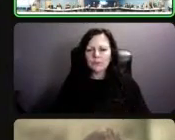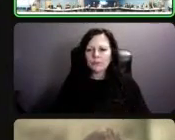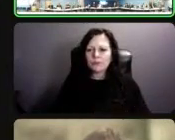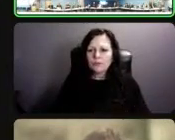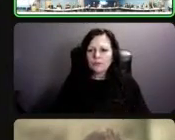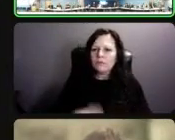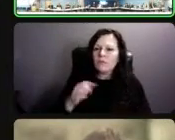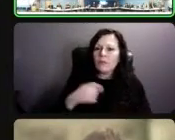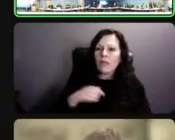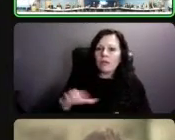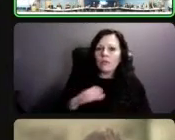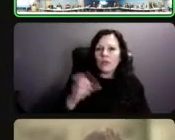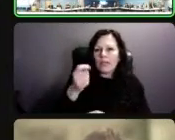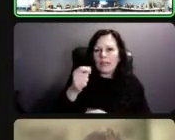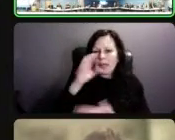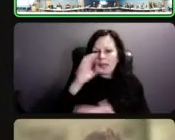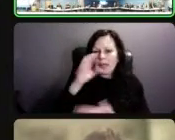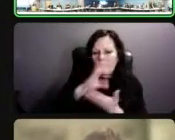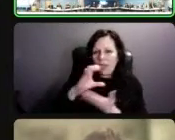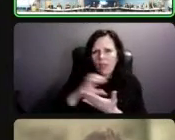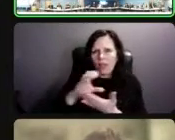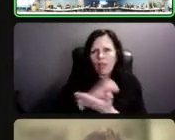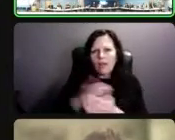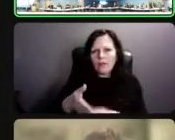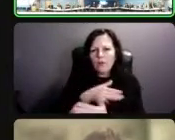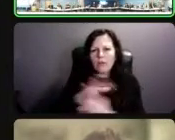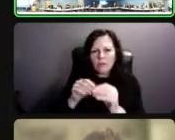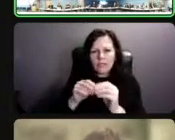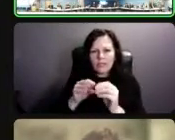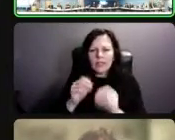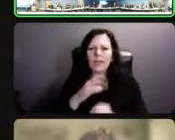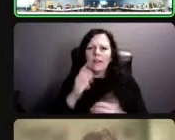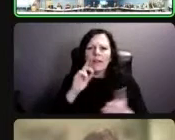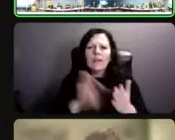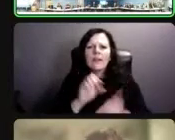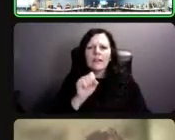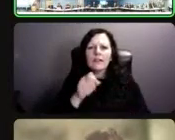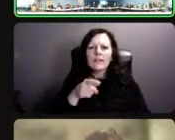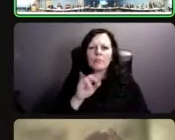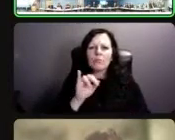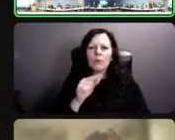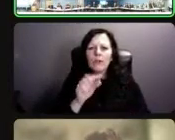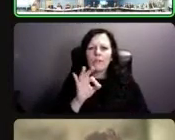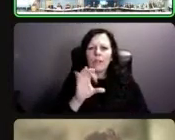KNOW THE VOTERS CAN SEEM